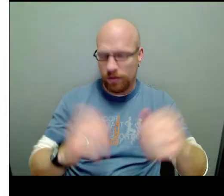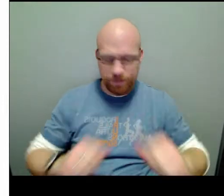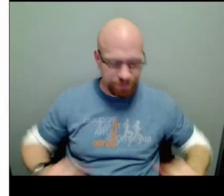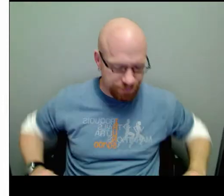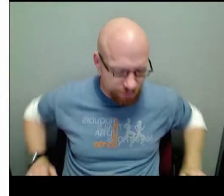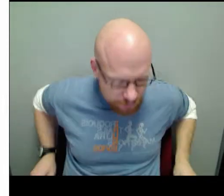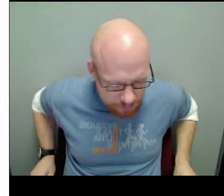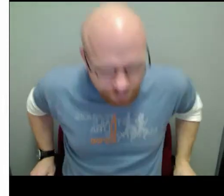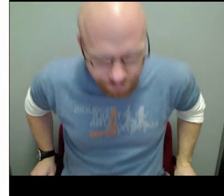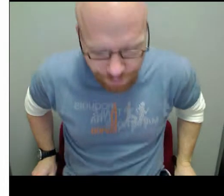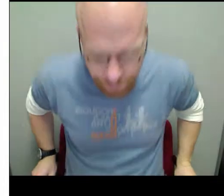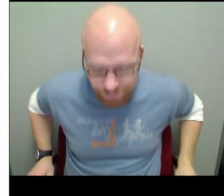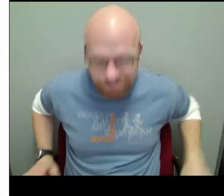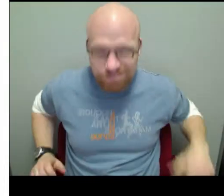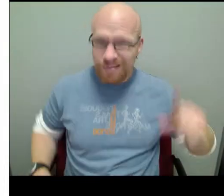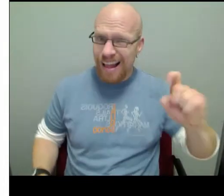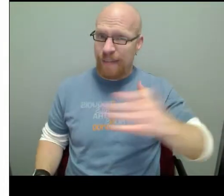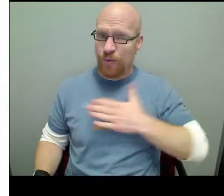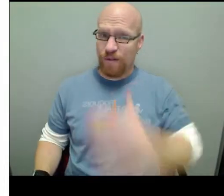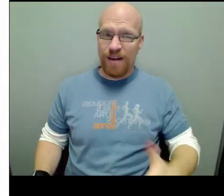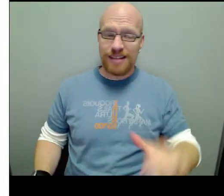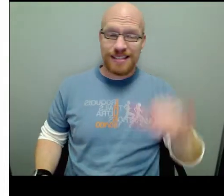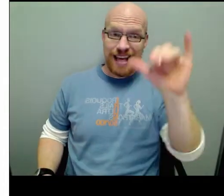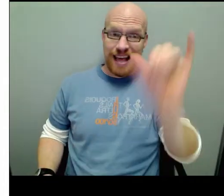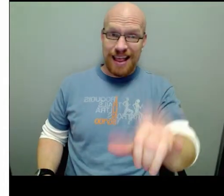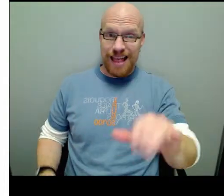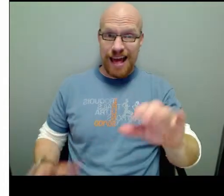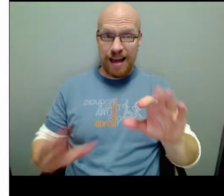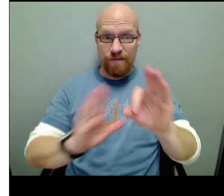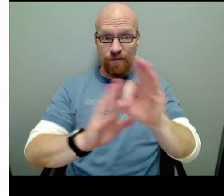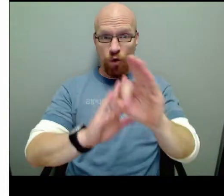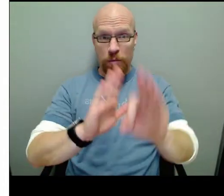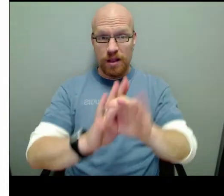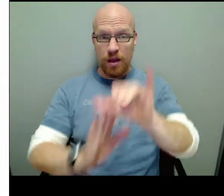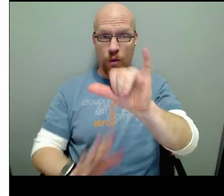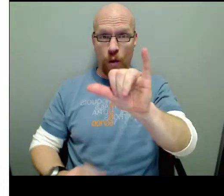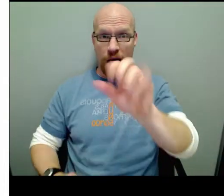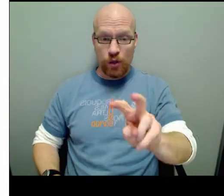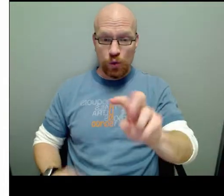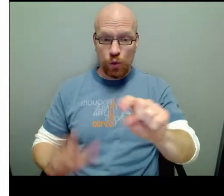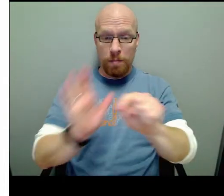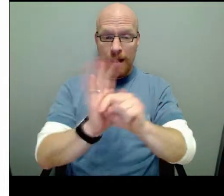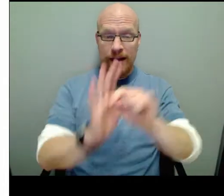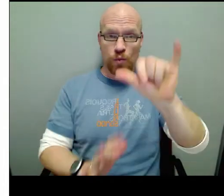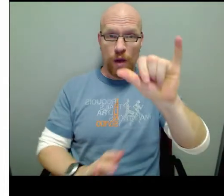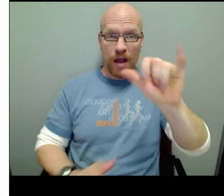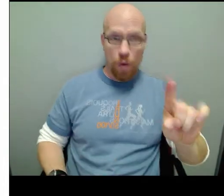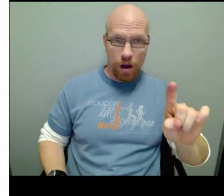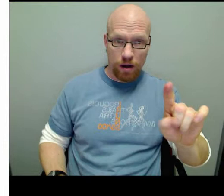I have to confess that formula y2 minus y1 divided